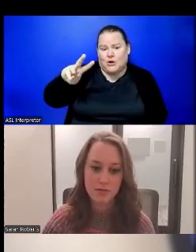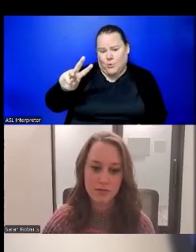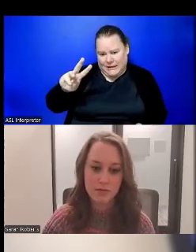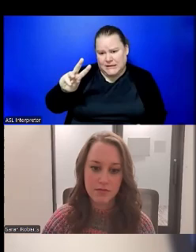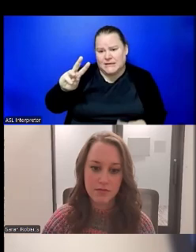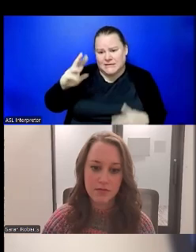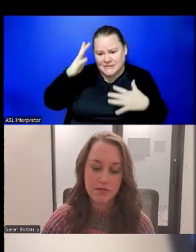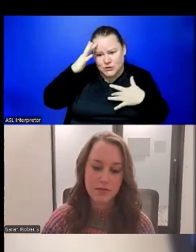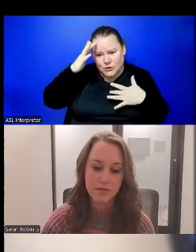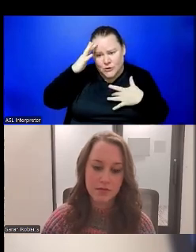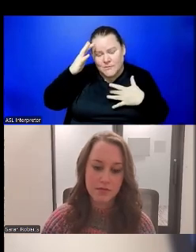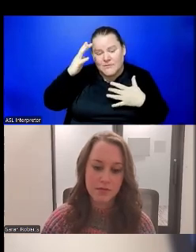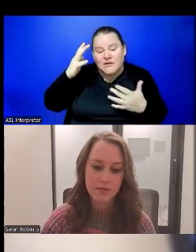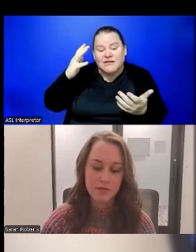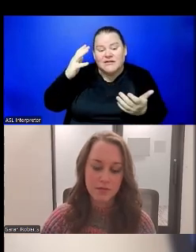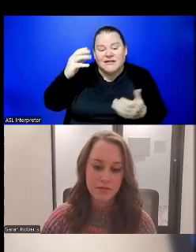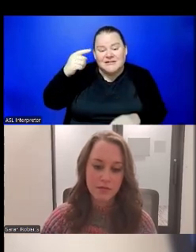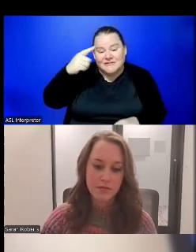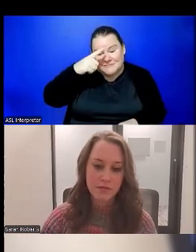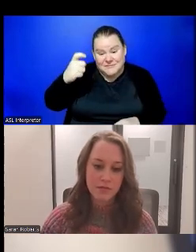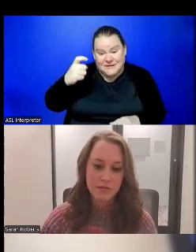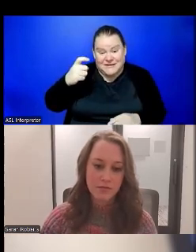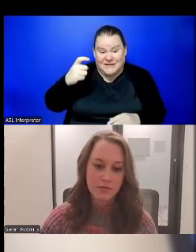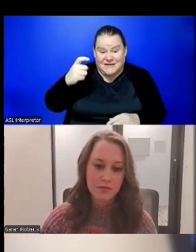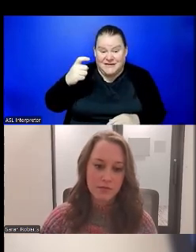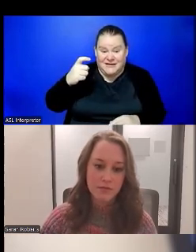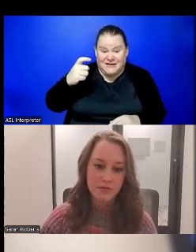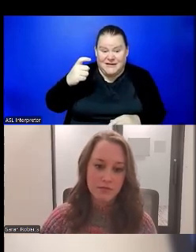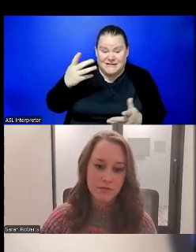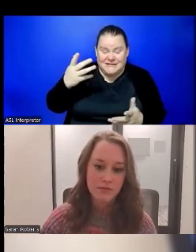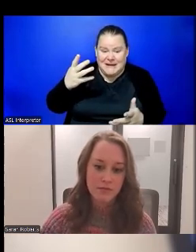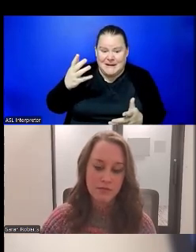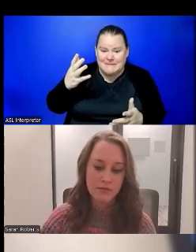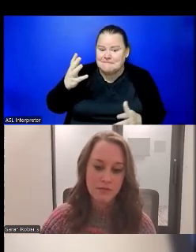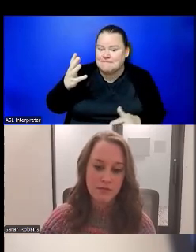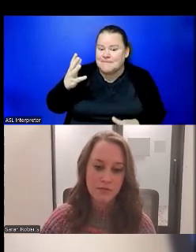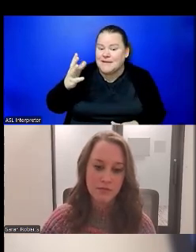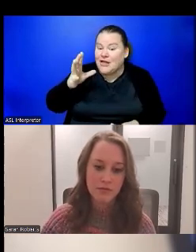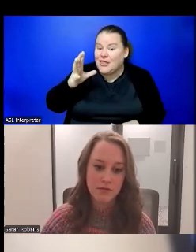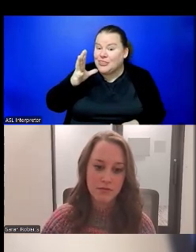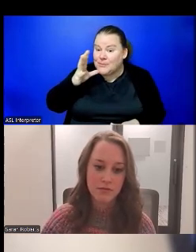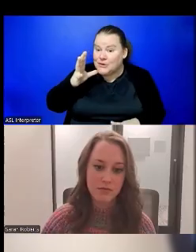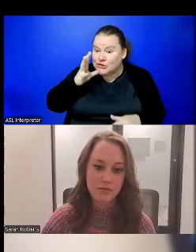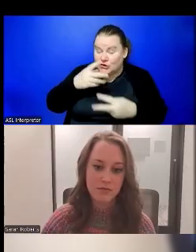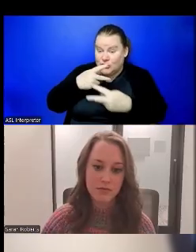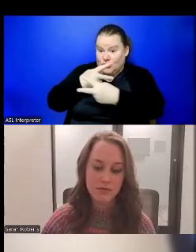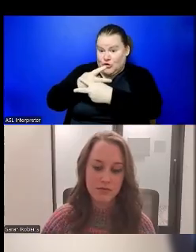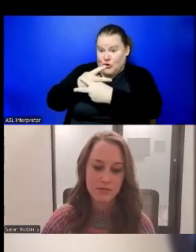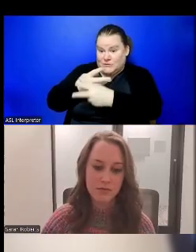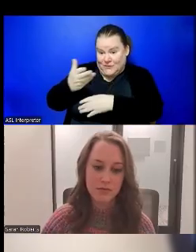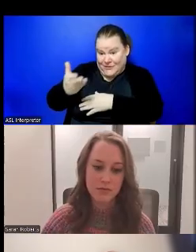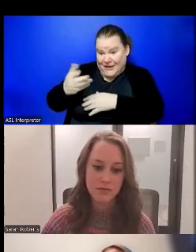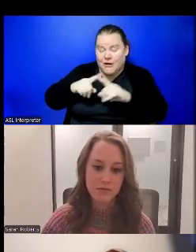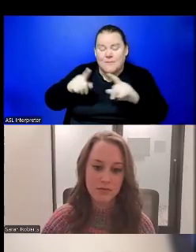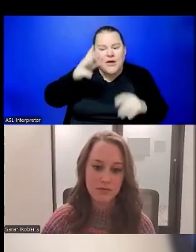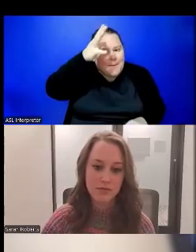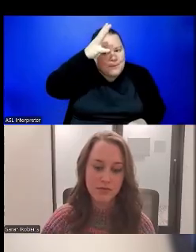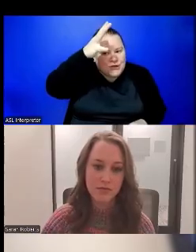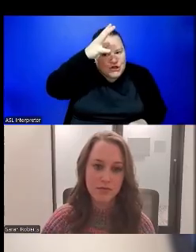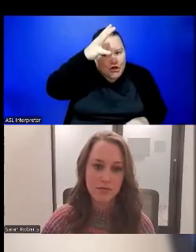because there's a the maternally, the maternal chromosome is there, but the paternal chromosome is missing